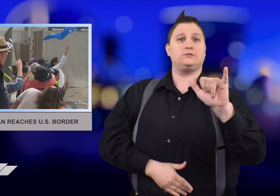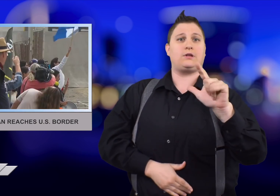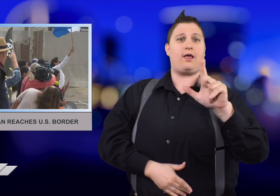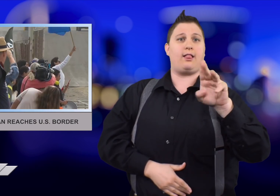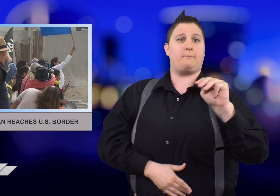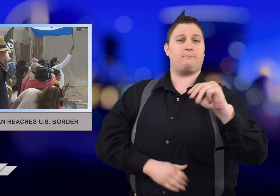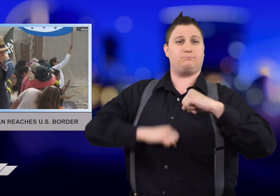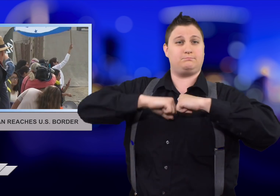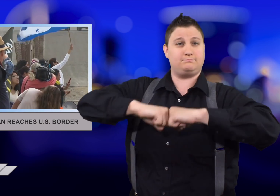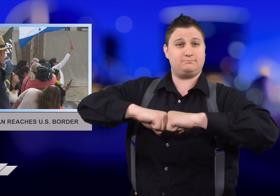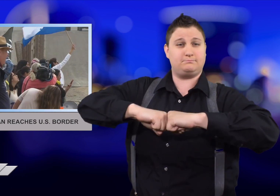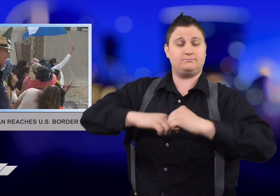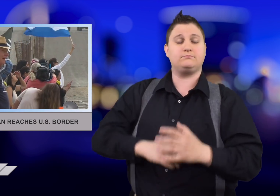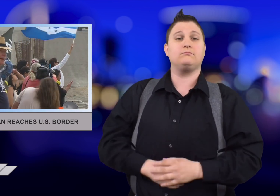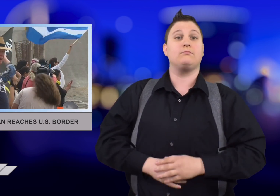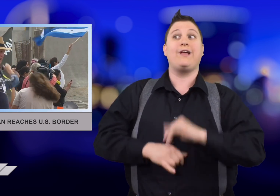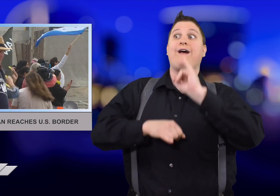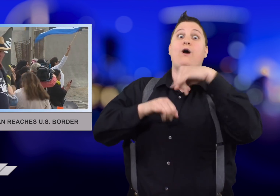peacefully and asked for asylum.